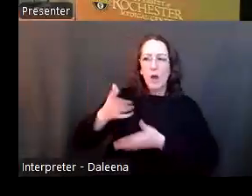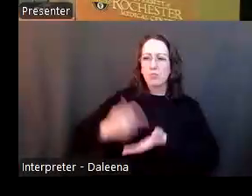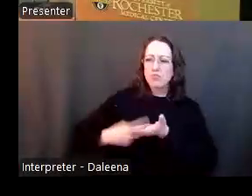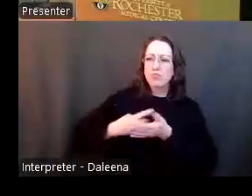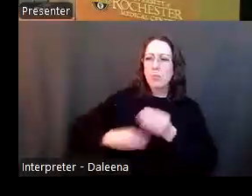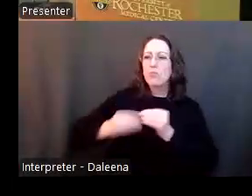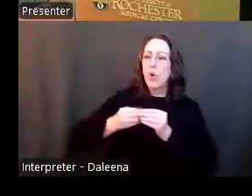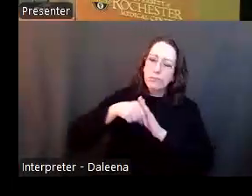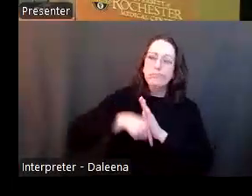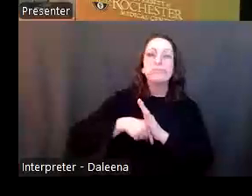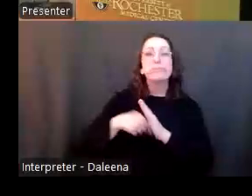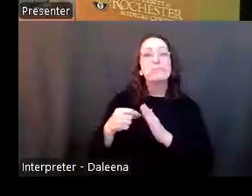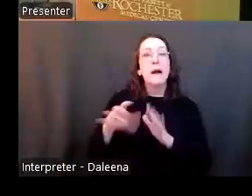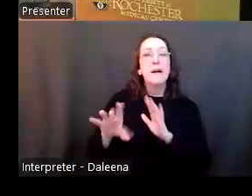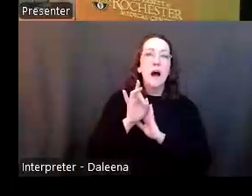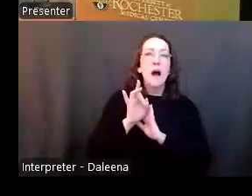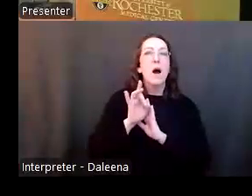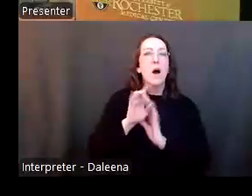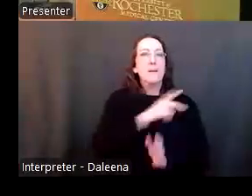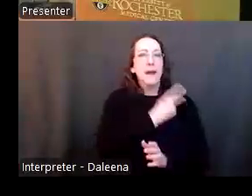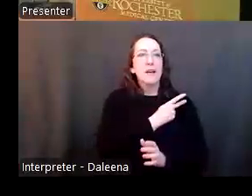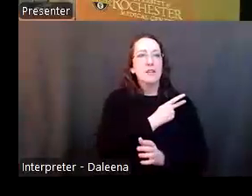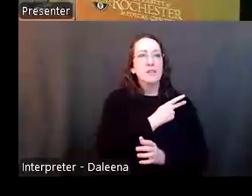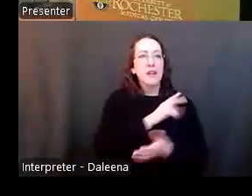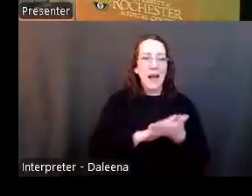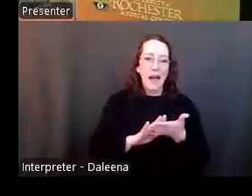found out that the patient was you know taking hygiene much more seriously and they used that